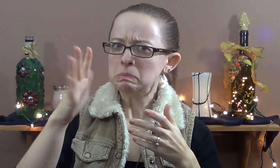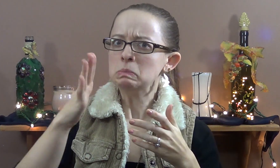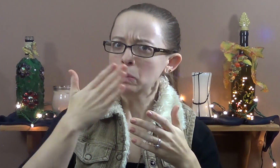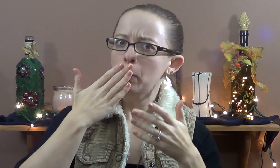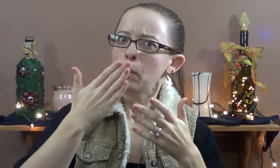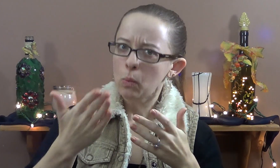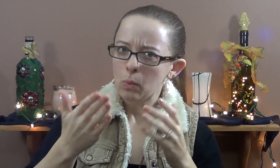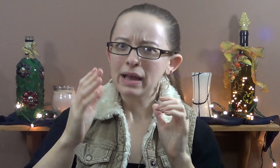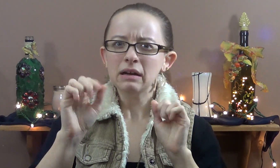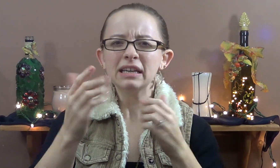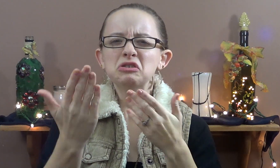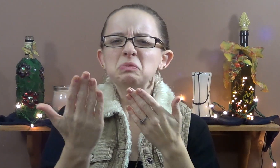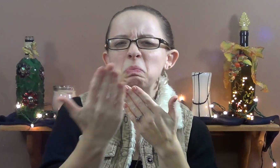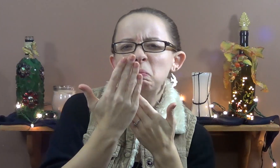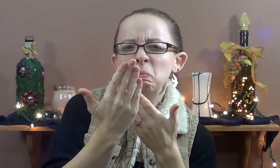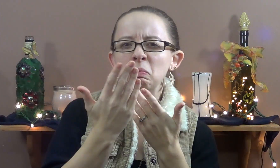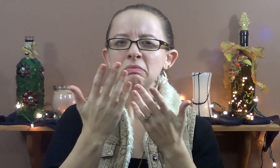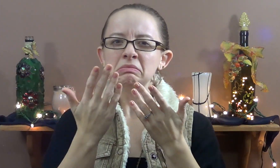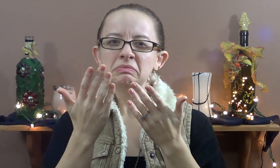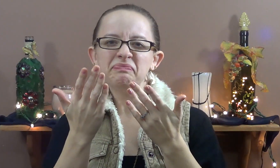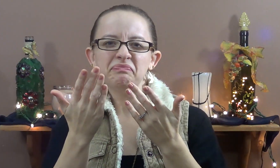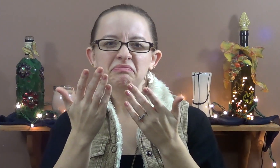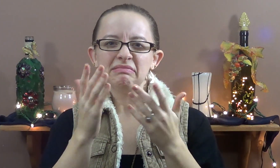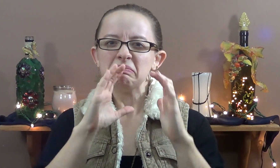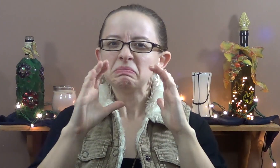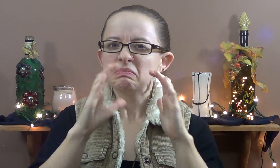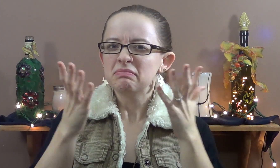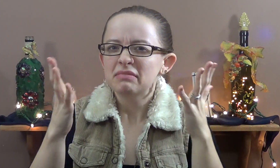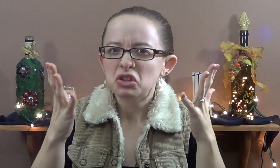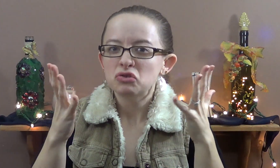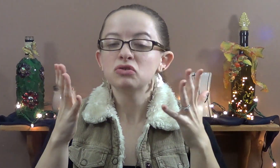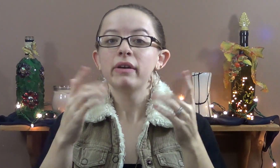Deaf Blind they might be able to see pretty well. They might just need you to sign a little